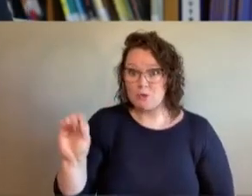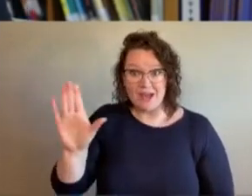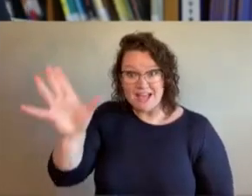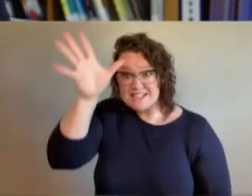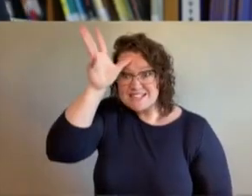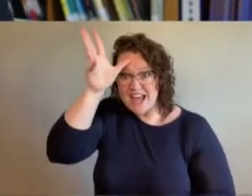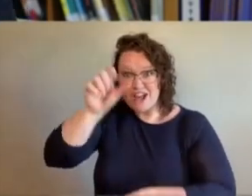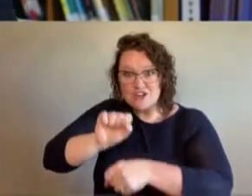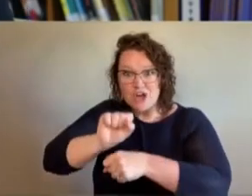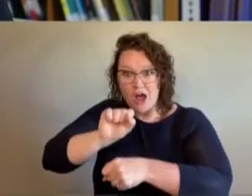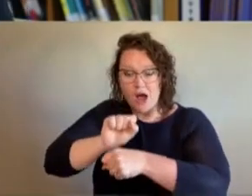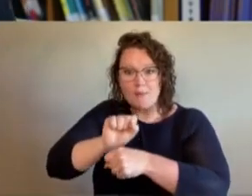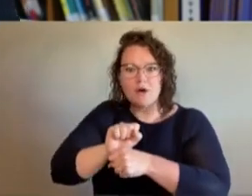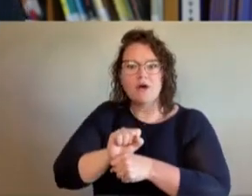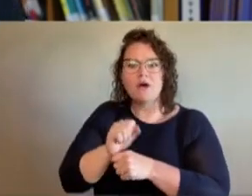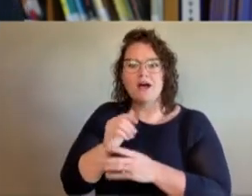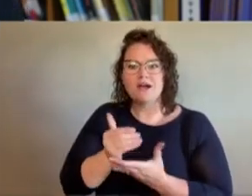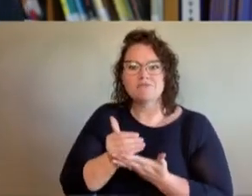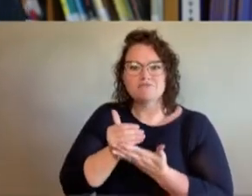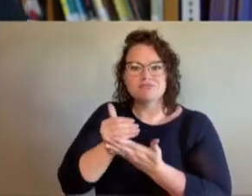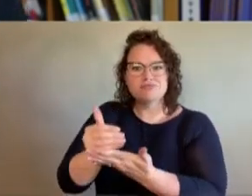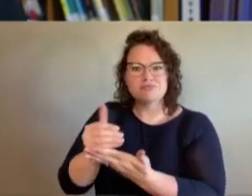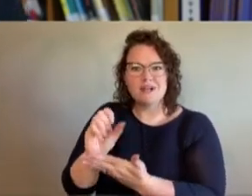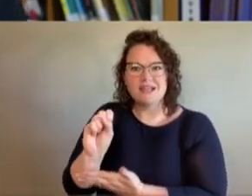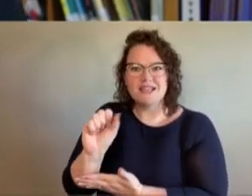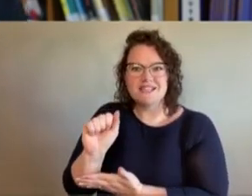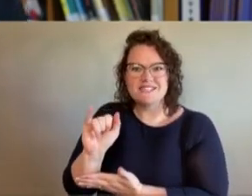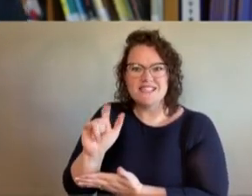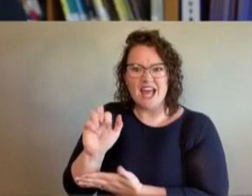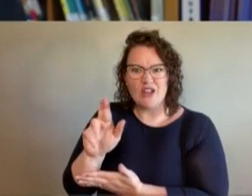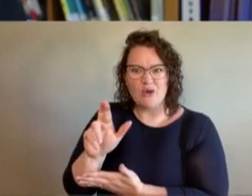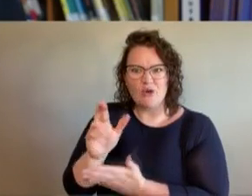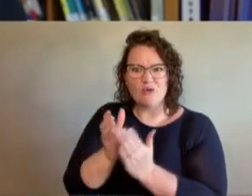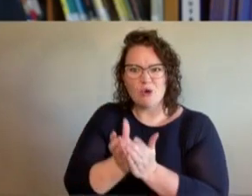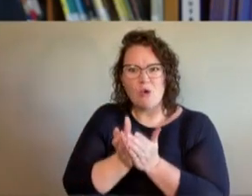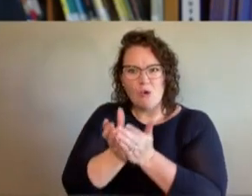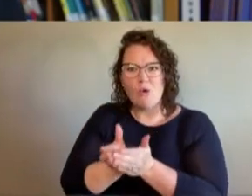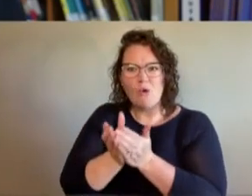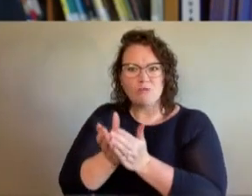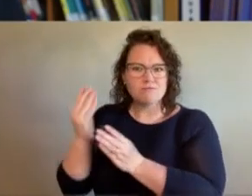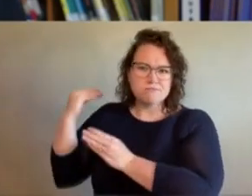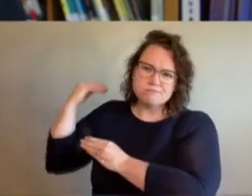Jackie laroo got his start. His mom loved the sea, his dad